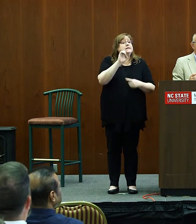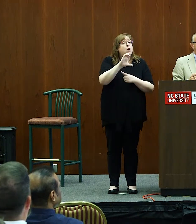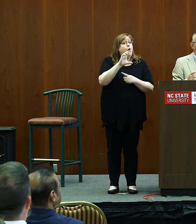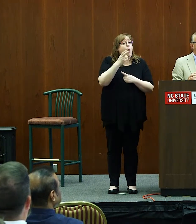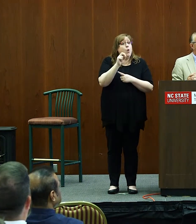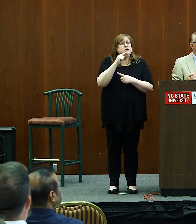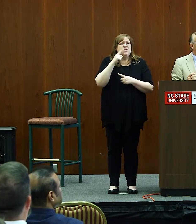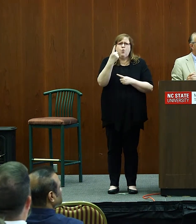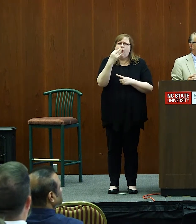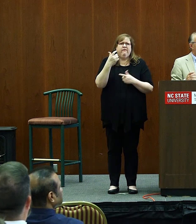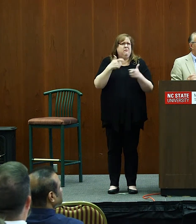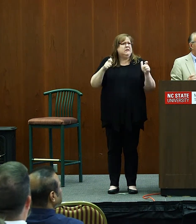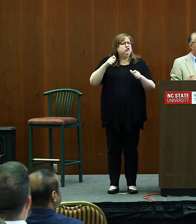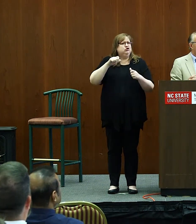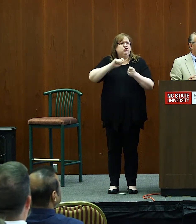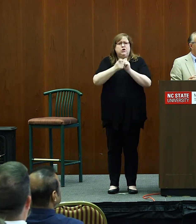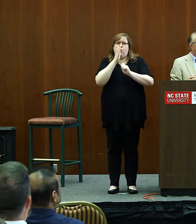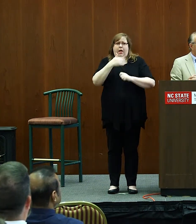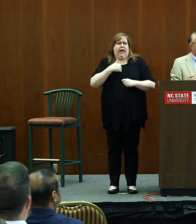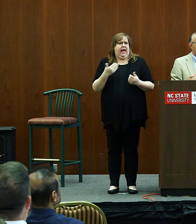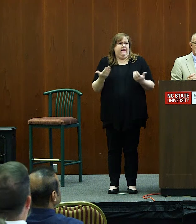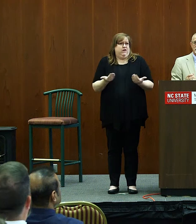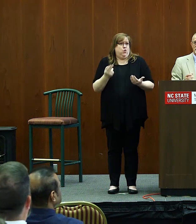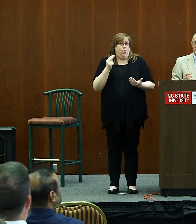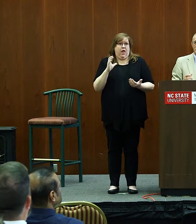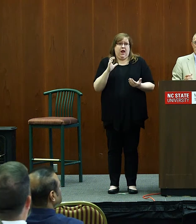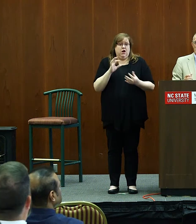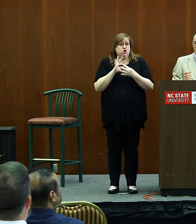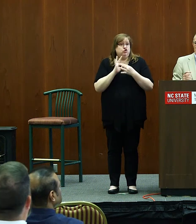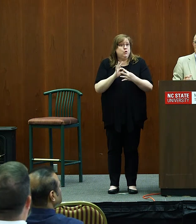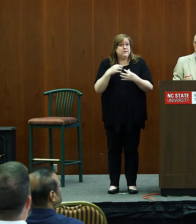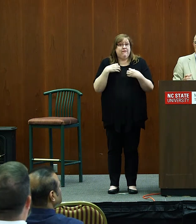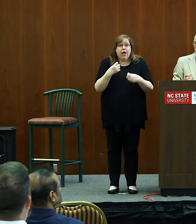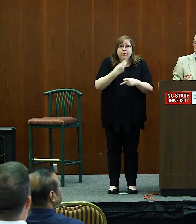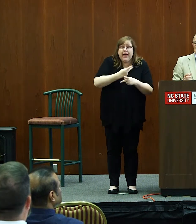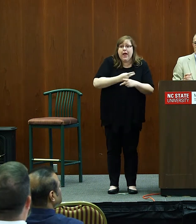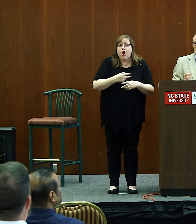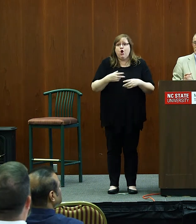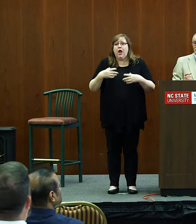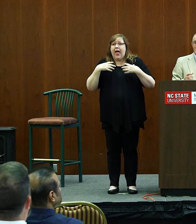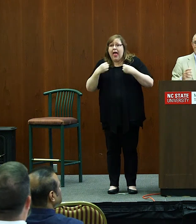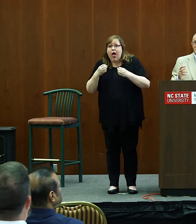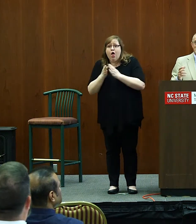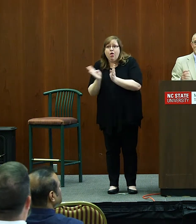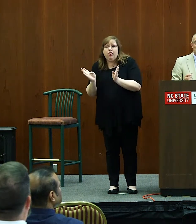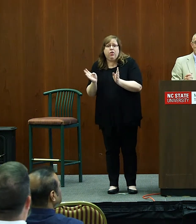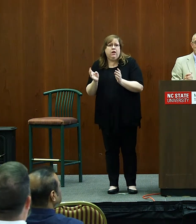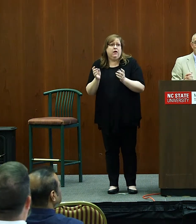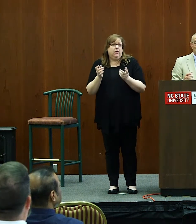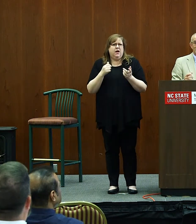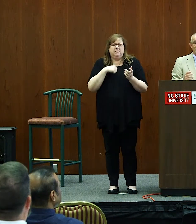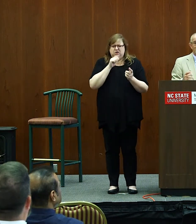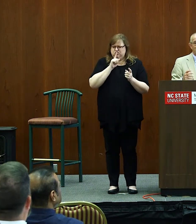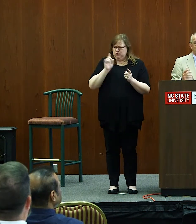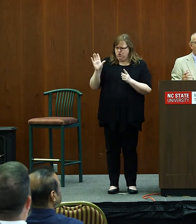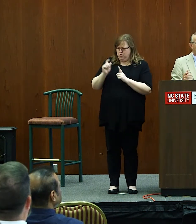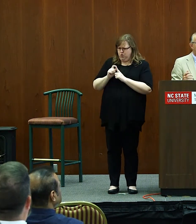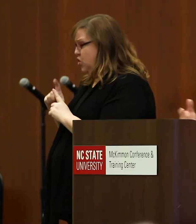biggest changes that we'll have in North Carolina in terms of health care and health. I'm not sure what words to use, but I'll tell you it's decades.